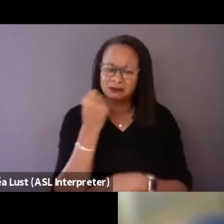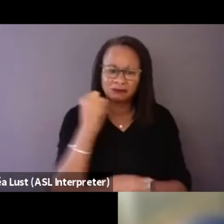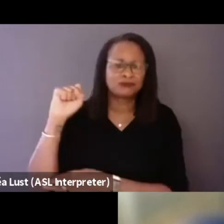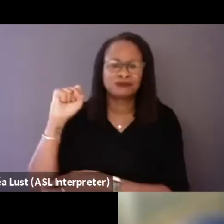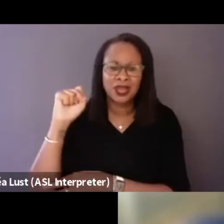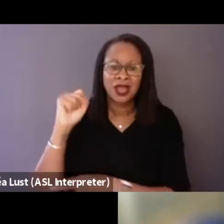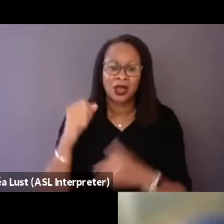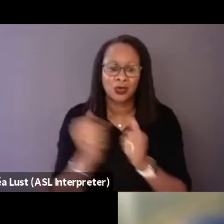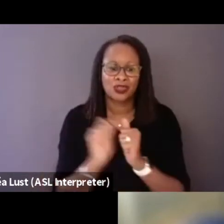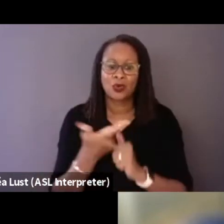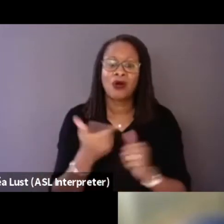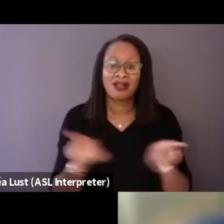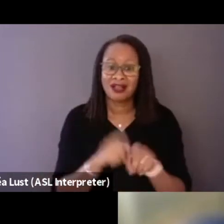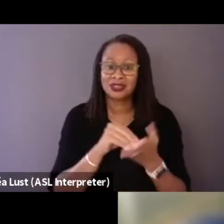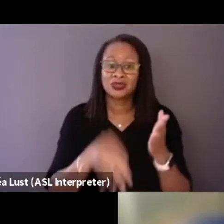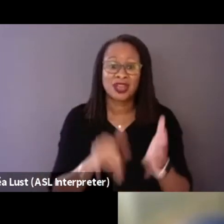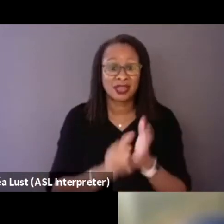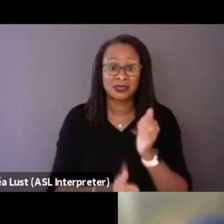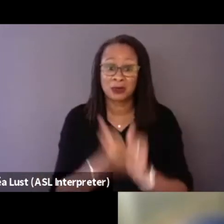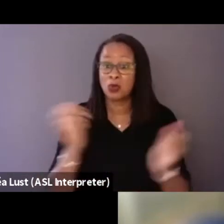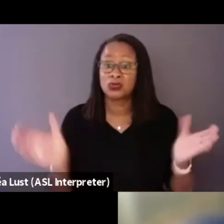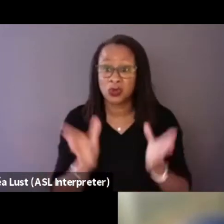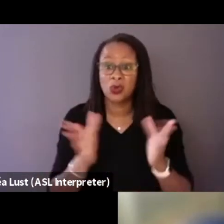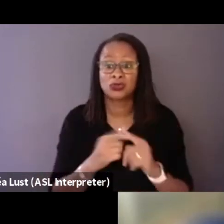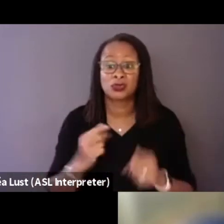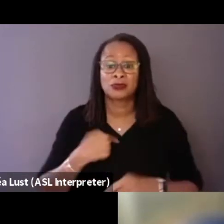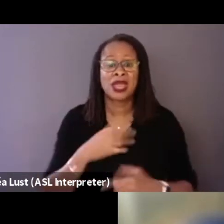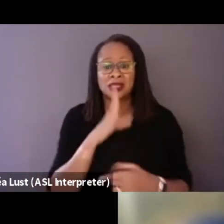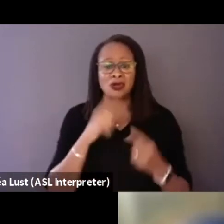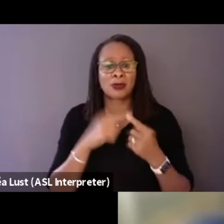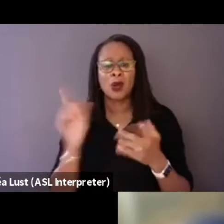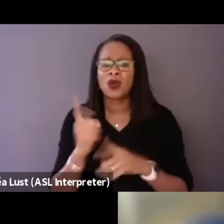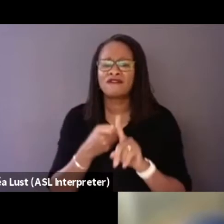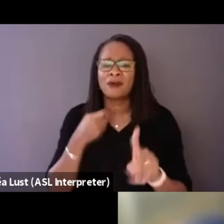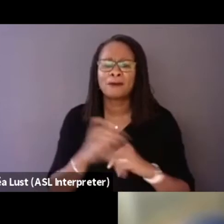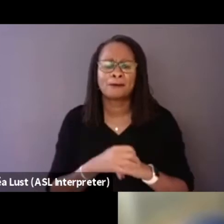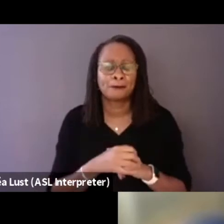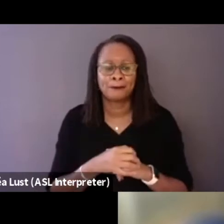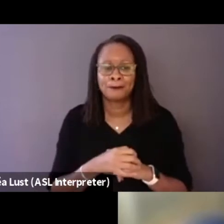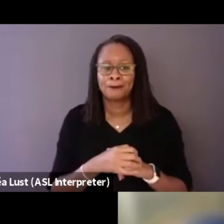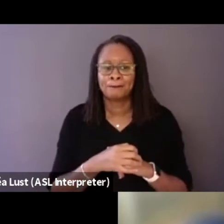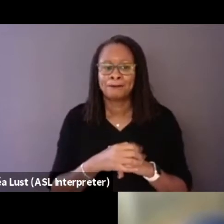because that was what was the most encouraging to me. Talk to me about where that came from and how that got started in you.